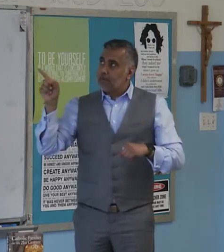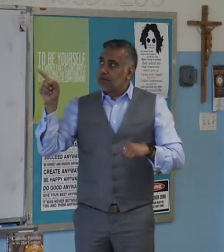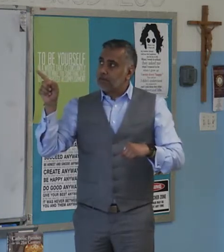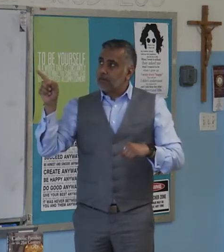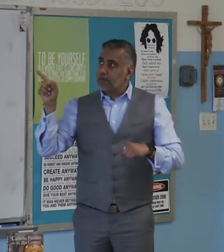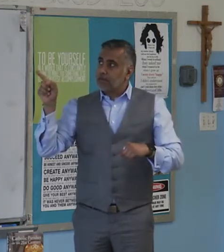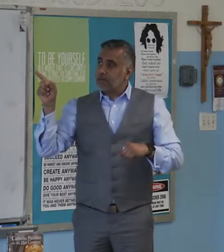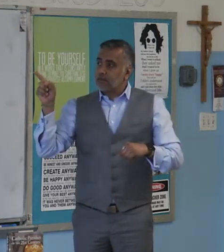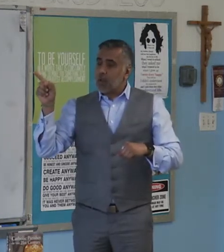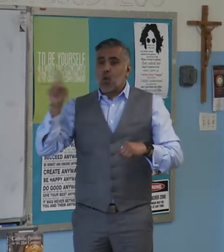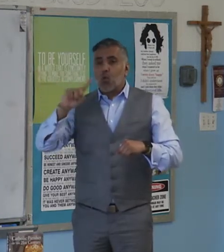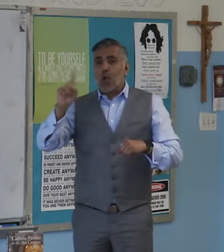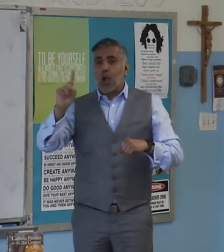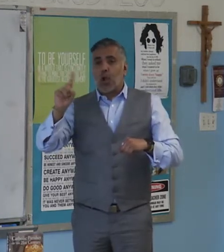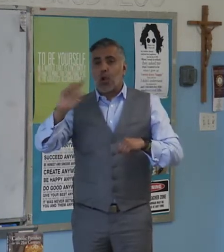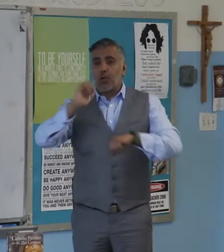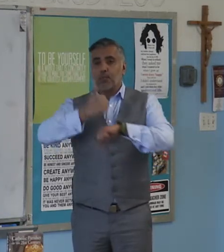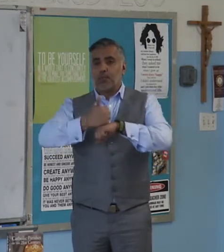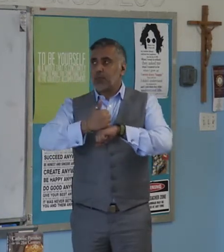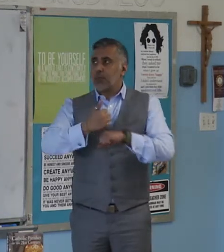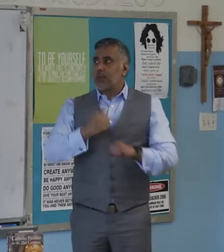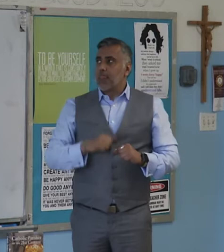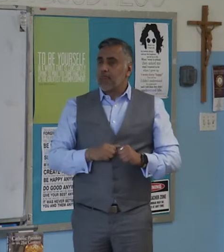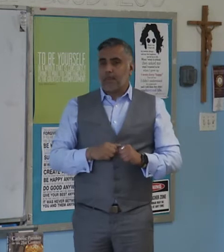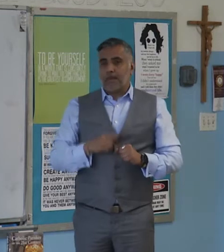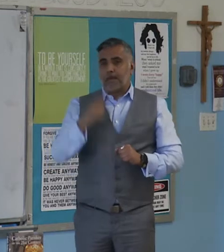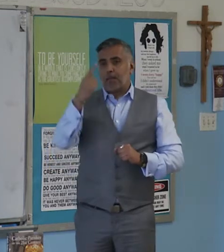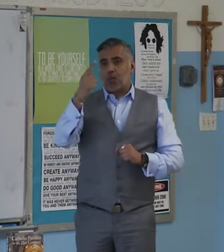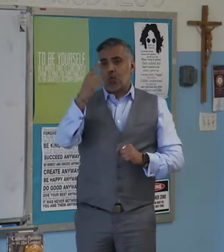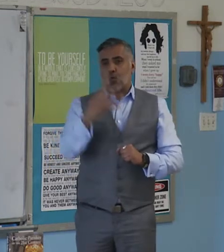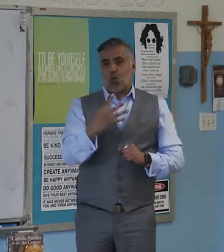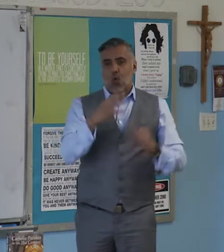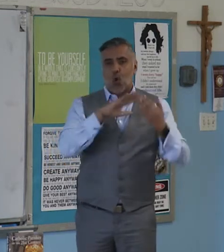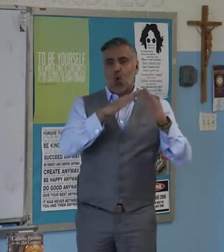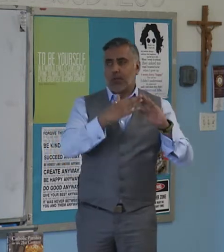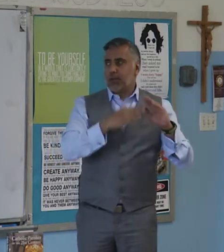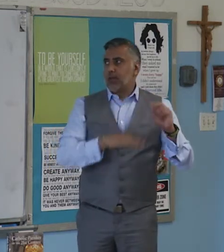parish. We found that about a quarter were urban sitting parishes 36%, over a